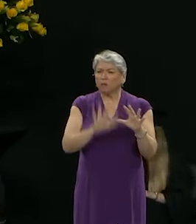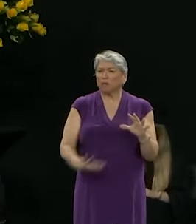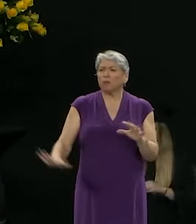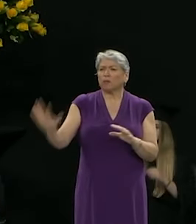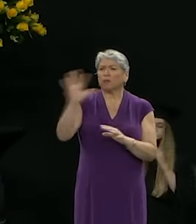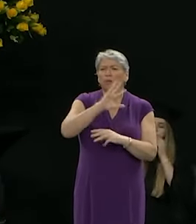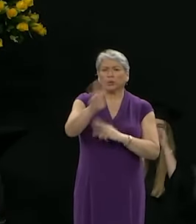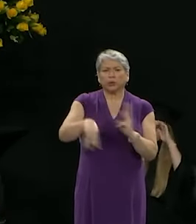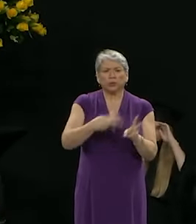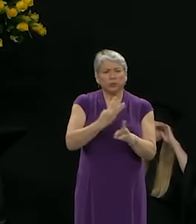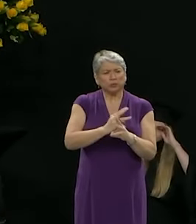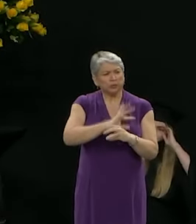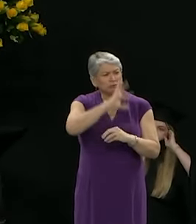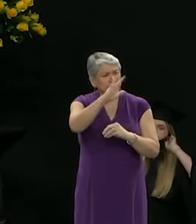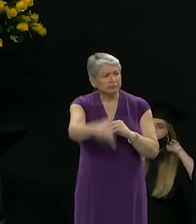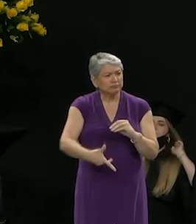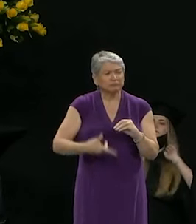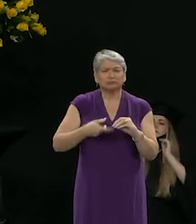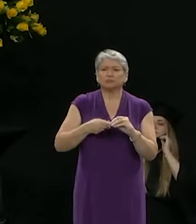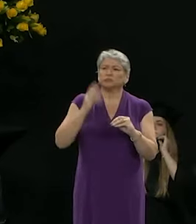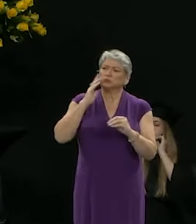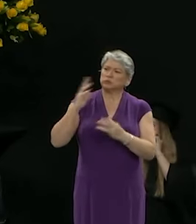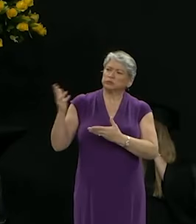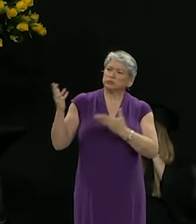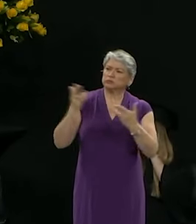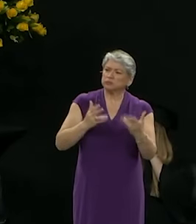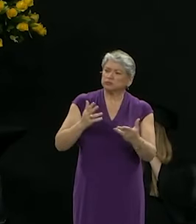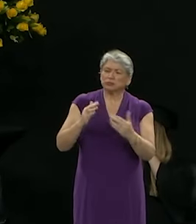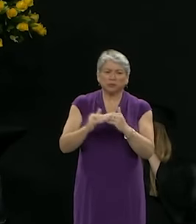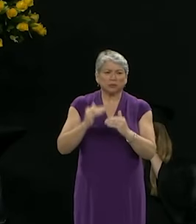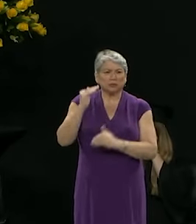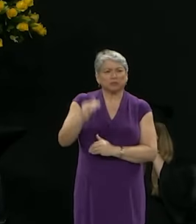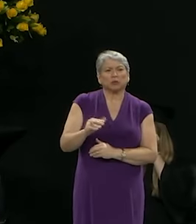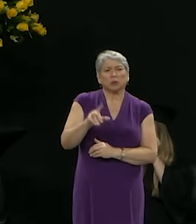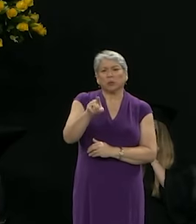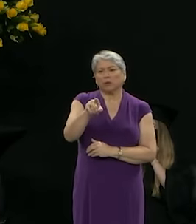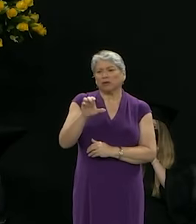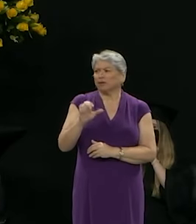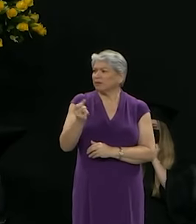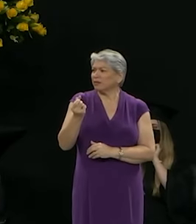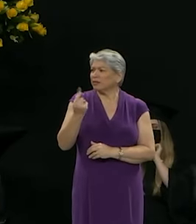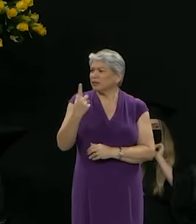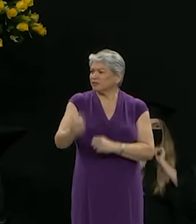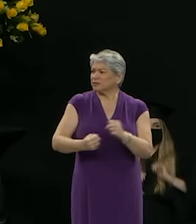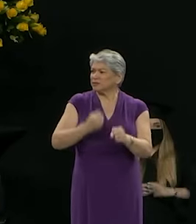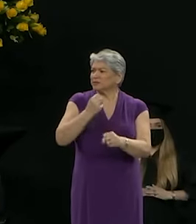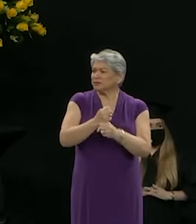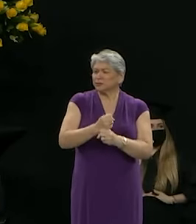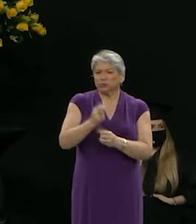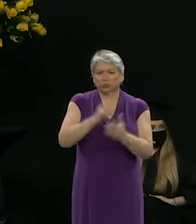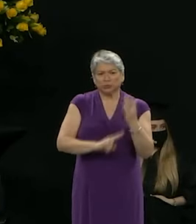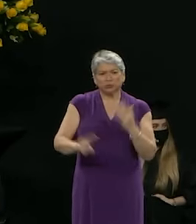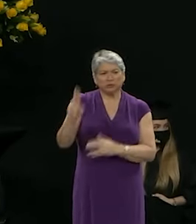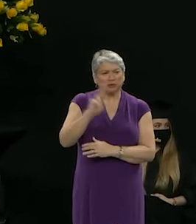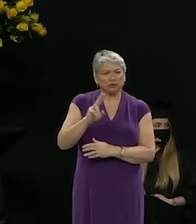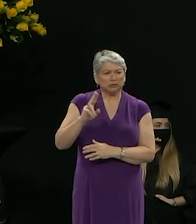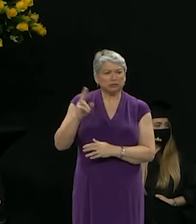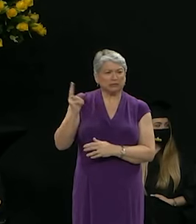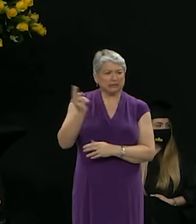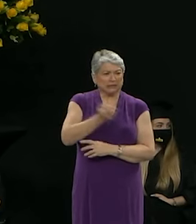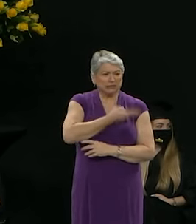and carry with them more than 111 years of University history and tradition.